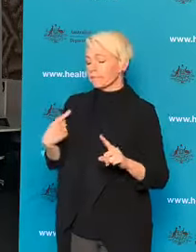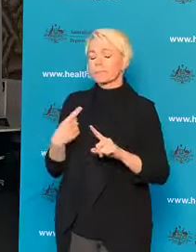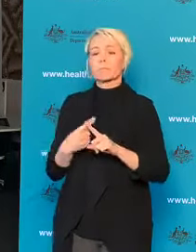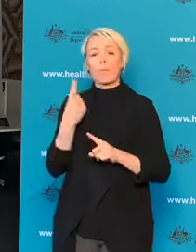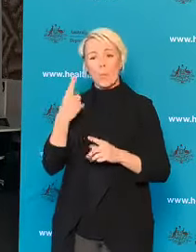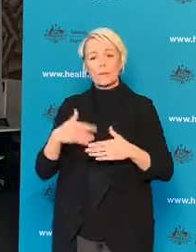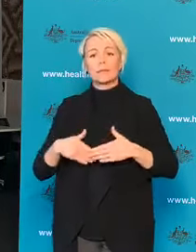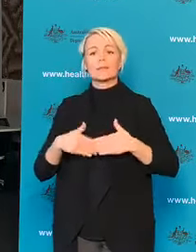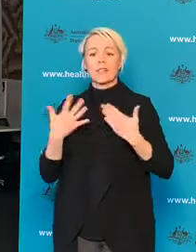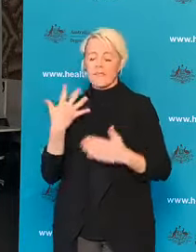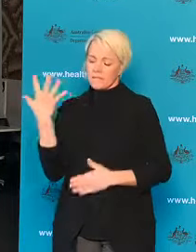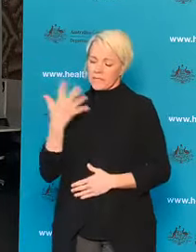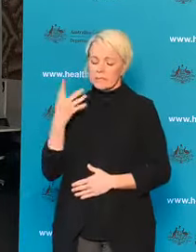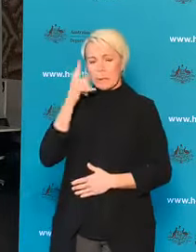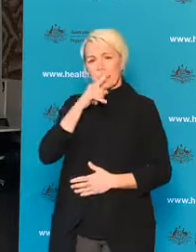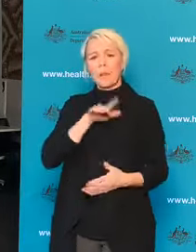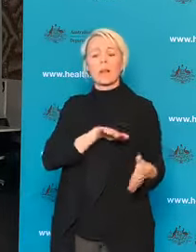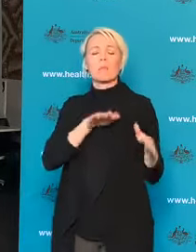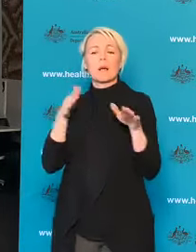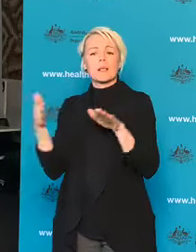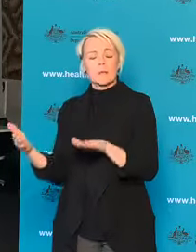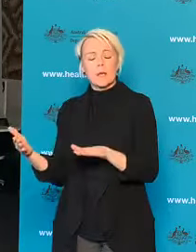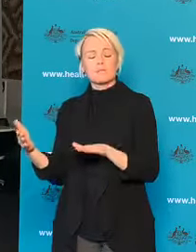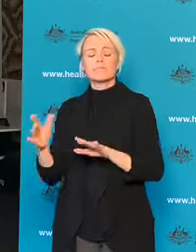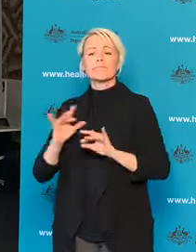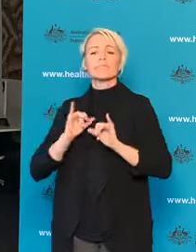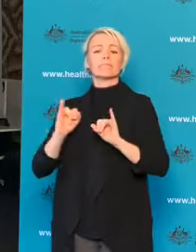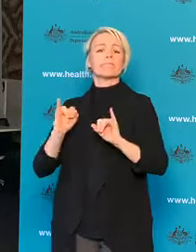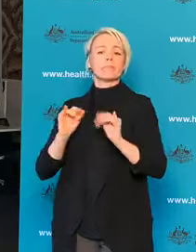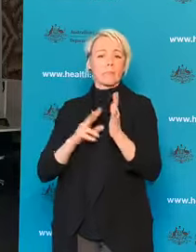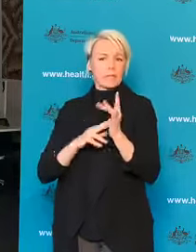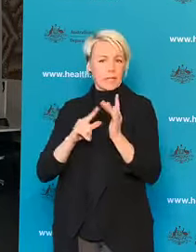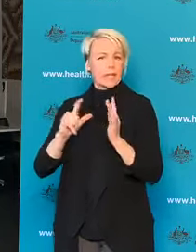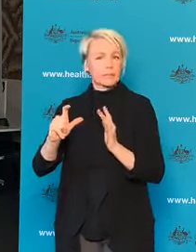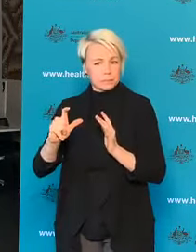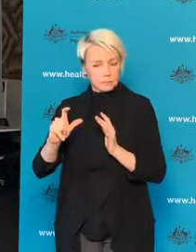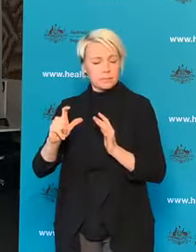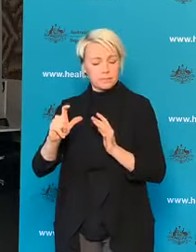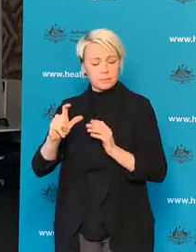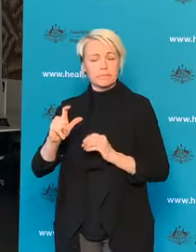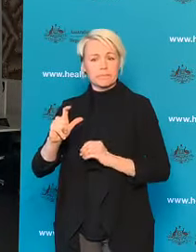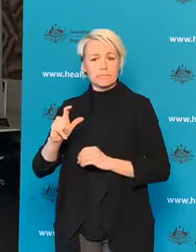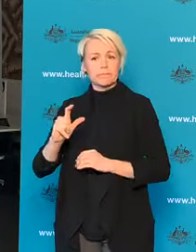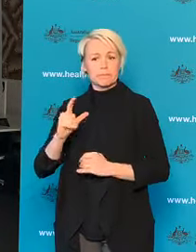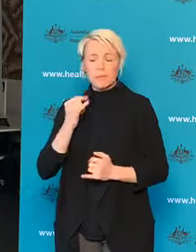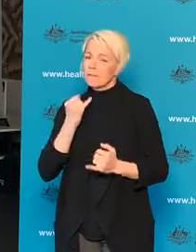in the past 24 hours, all in Victoria. I'm sad to report this is the highest